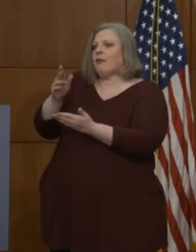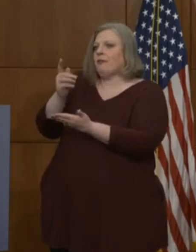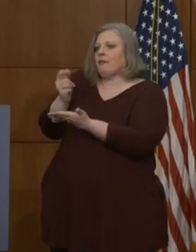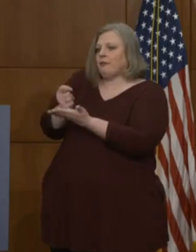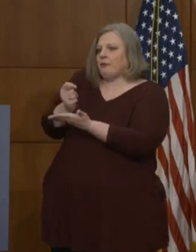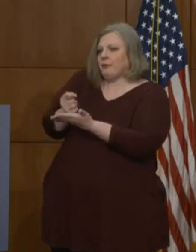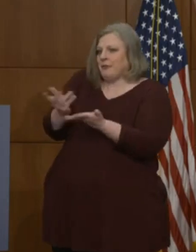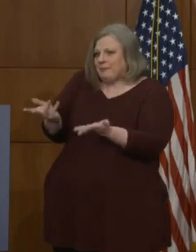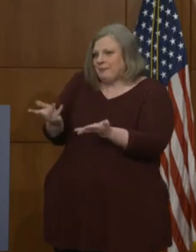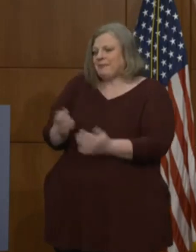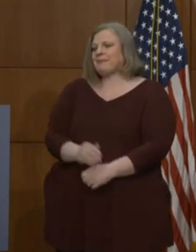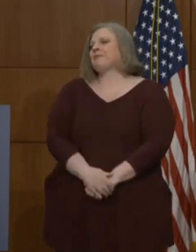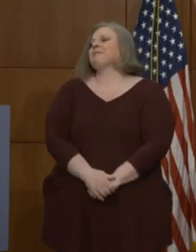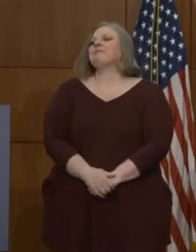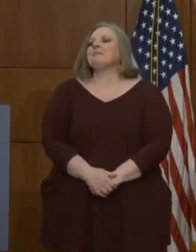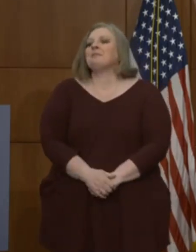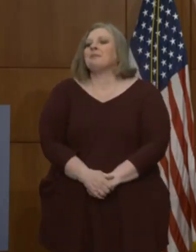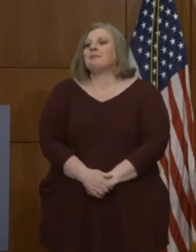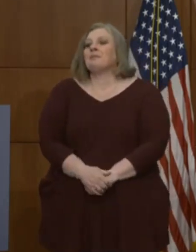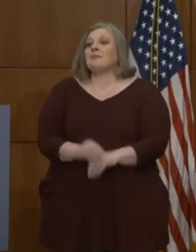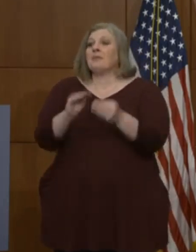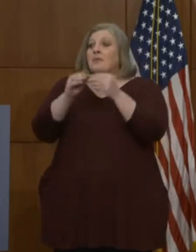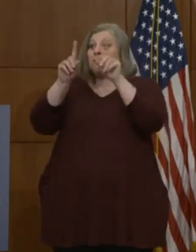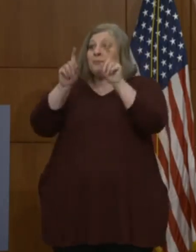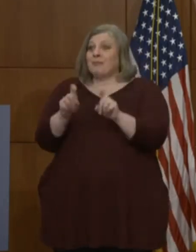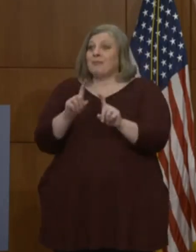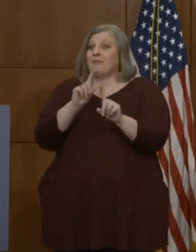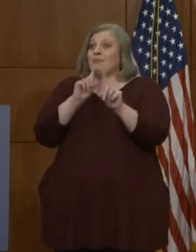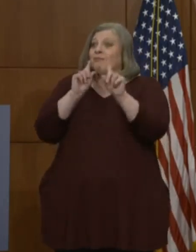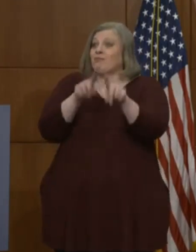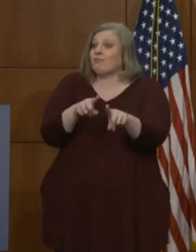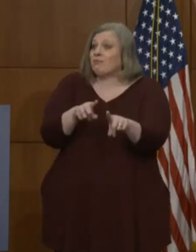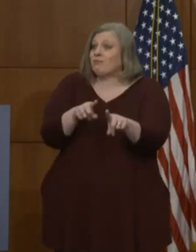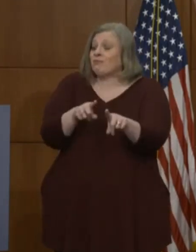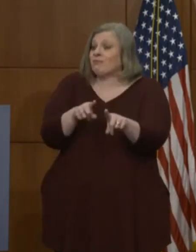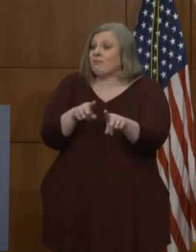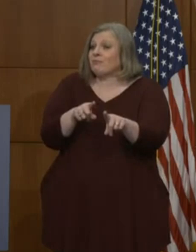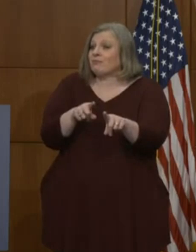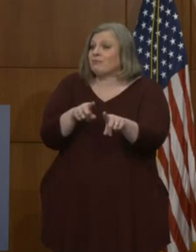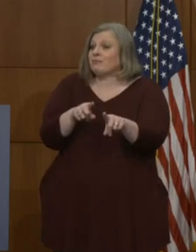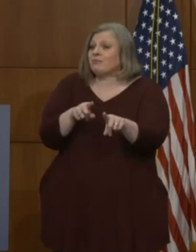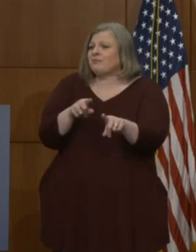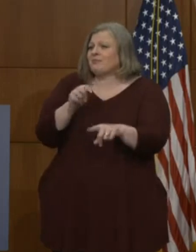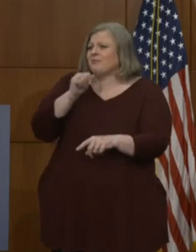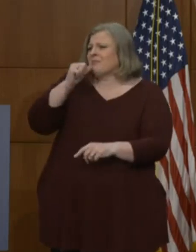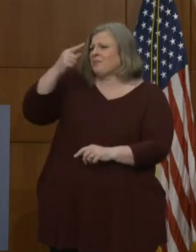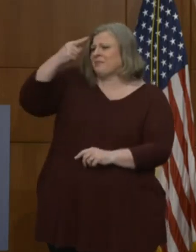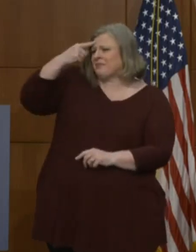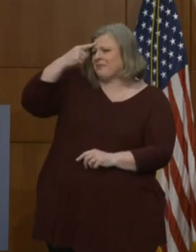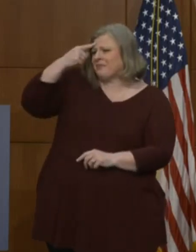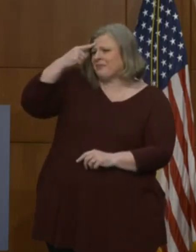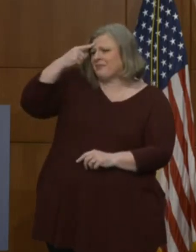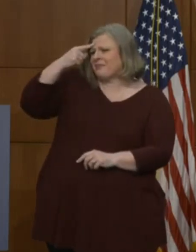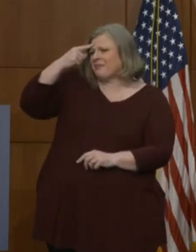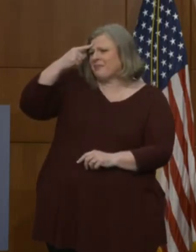THESE INFLUENCE THE CARE THE THEY RECEIVE. SO IN CERTAIN THEY RECEIVE. SO IN CERTAIN THAT THE NOW OF TEST THAT HAVE THAT THE NOW OF TEST THAT HAVE BEEN ORDERED I DON’T THINK HAS BEEN ORDERED I DON’T THINK HAS GROWN WE’VE WE’RE DEFINITELY